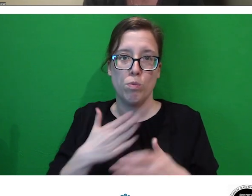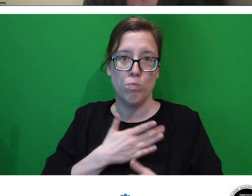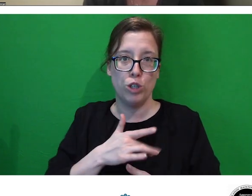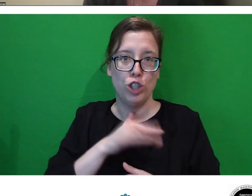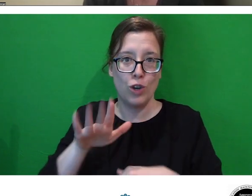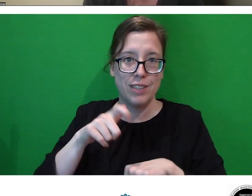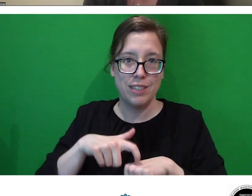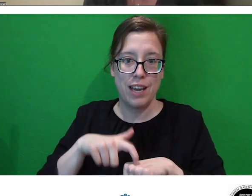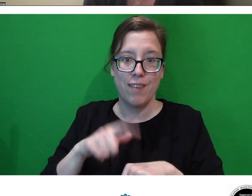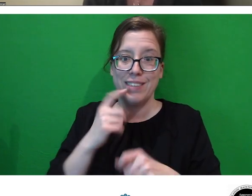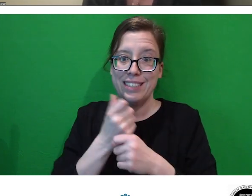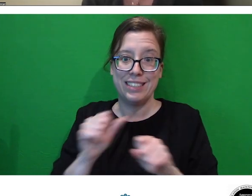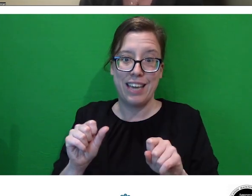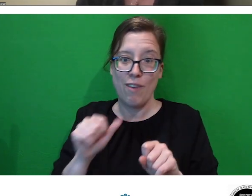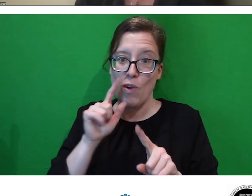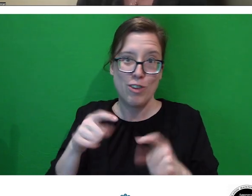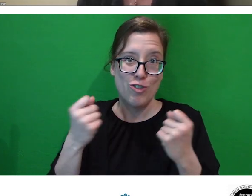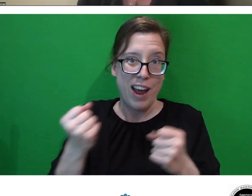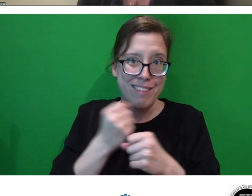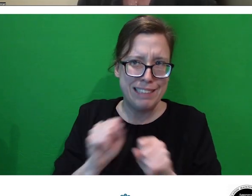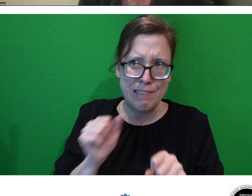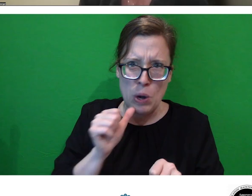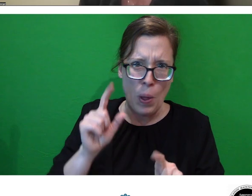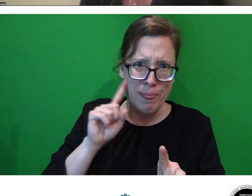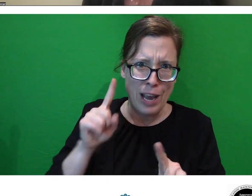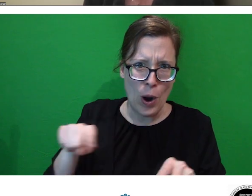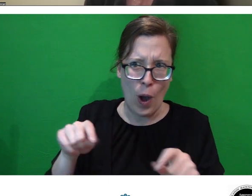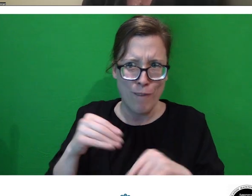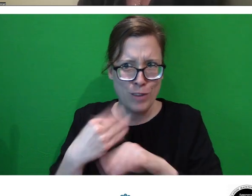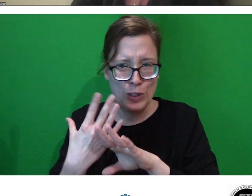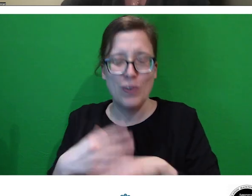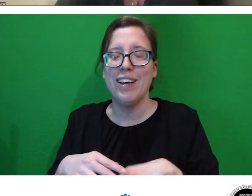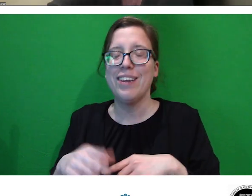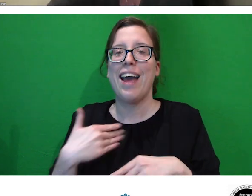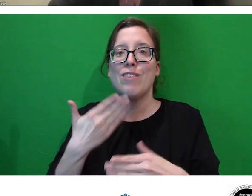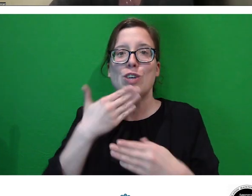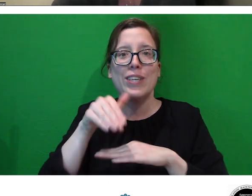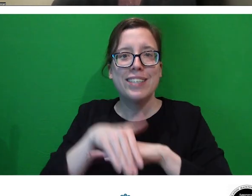Brady, our Interpreter. We appreciate your time on this Tuesday night as well.